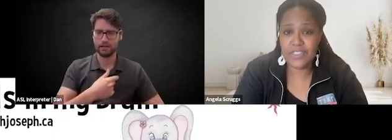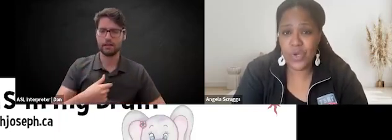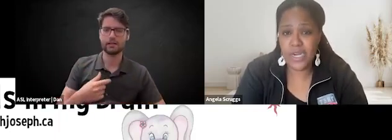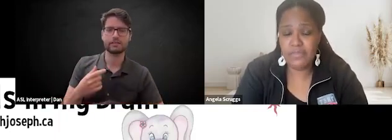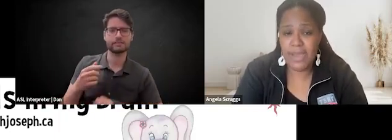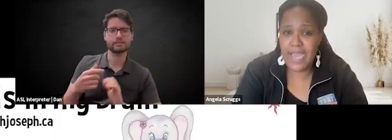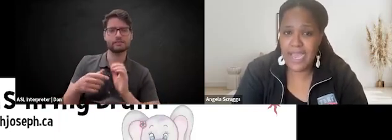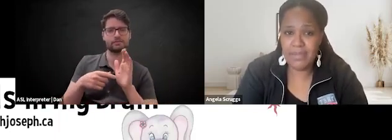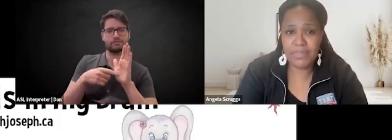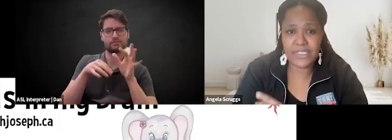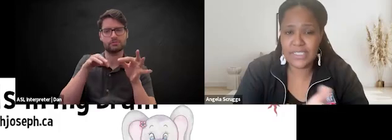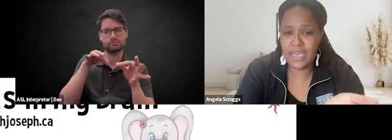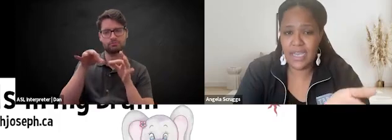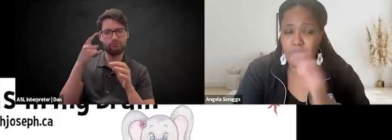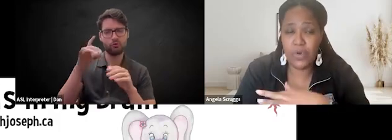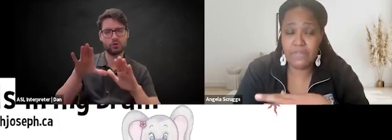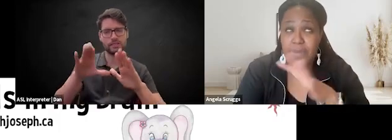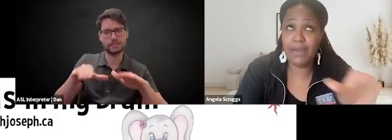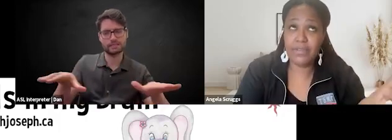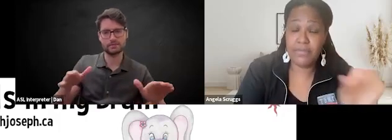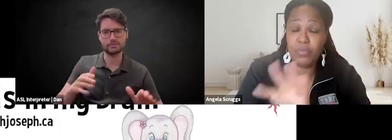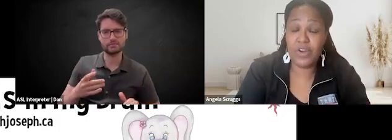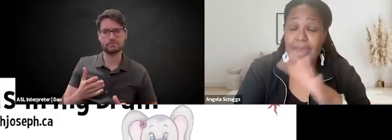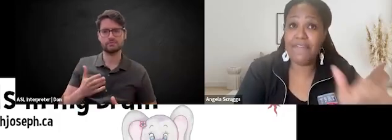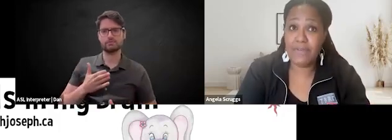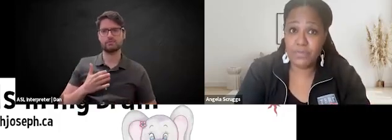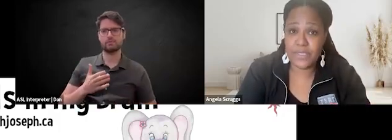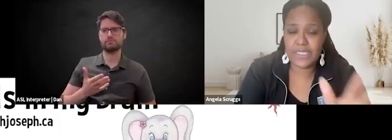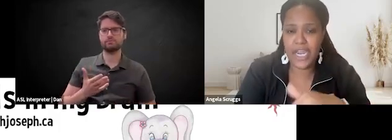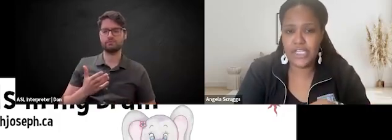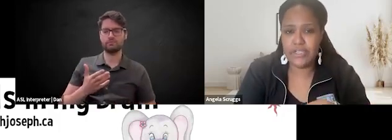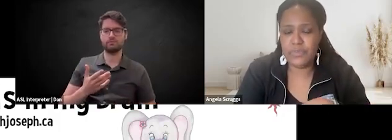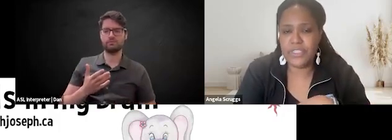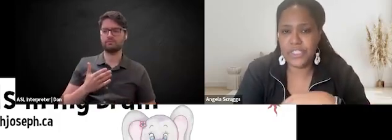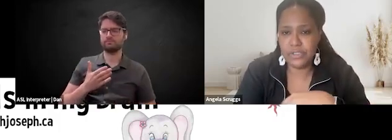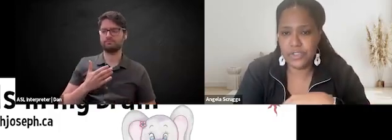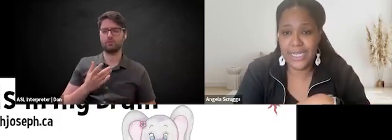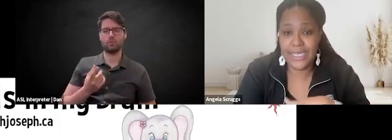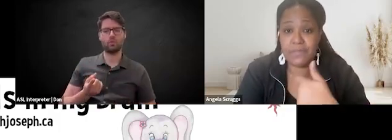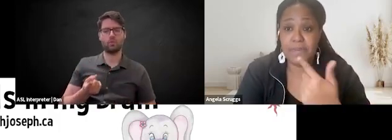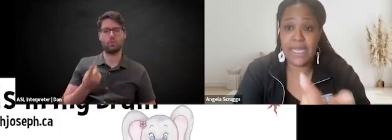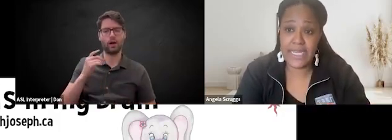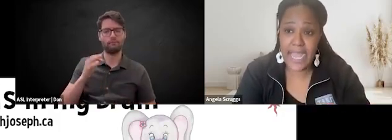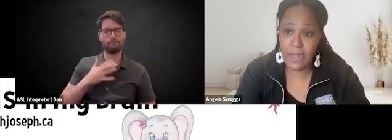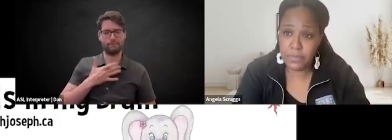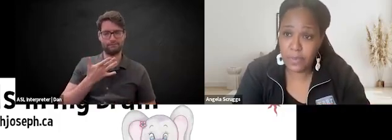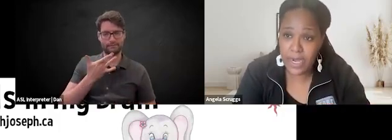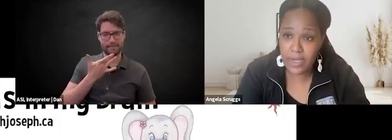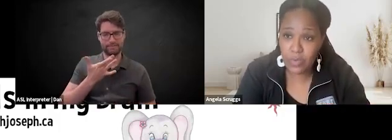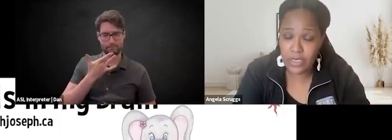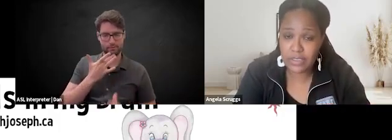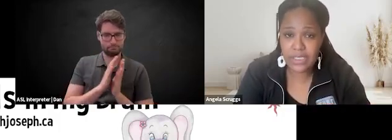This is one of my books that, uh... one of my-- one of my favorite books that I use with children in explaining how the brain works.